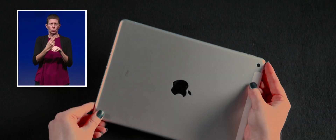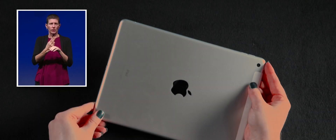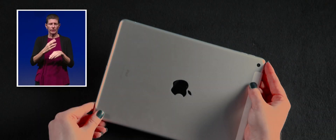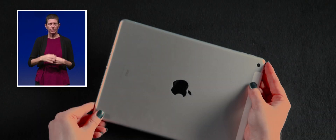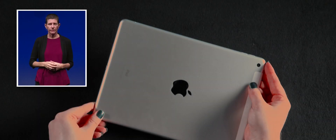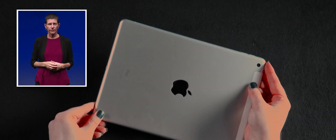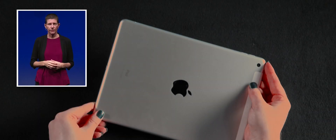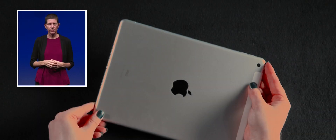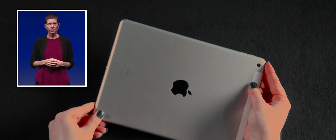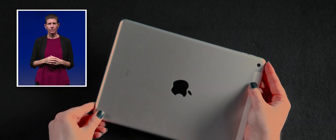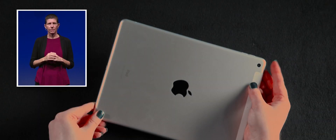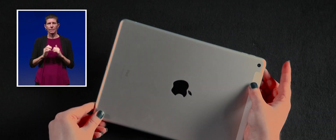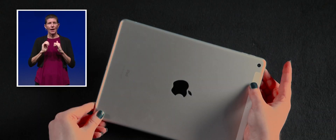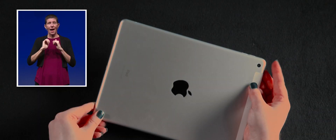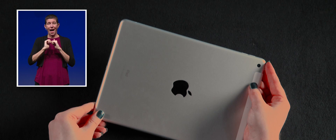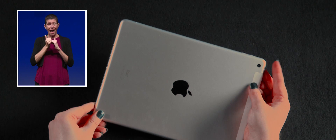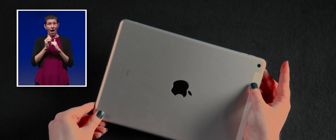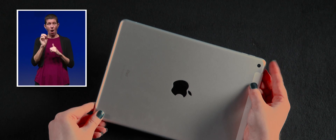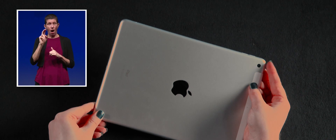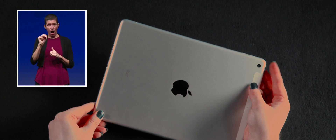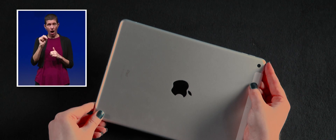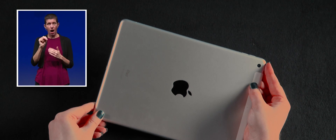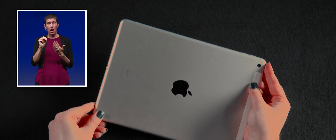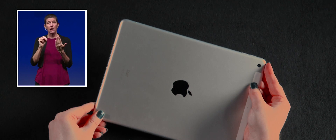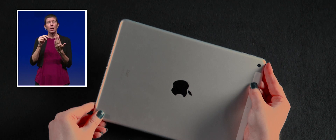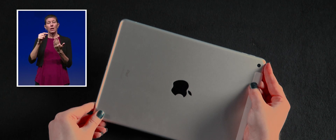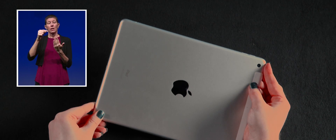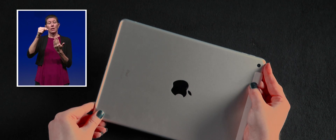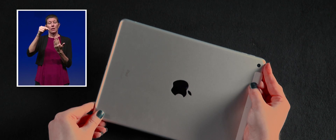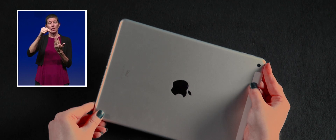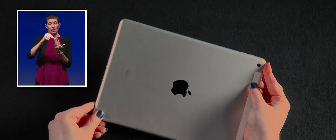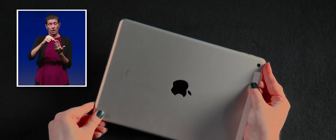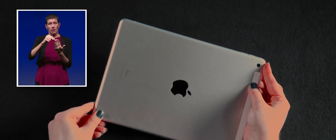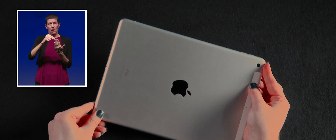To power the device on, push and hold the lock button.